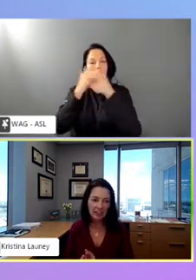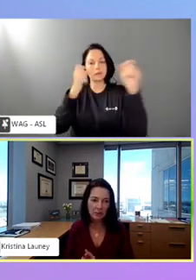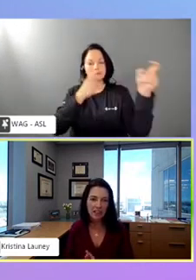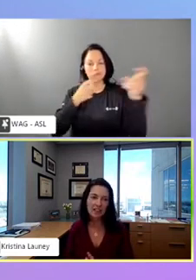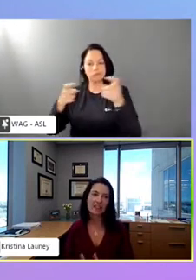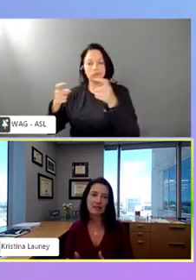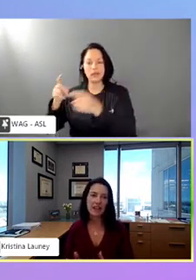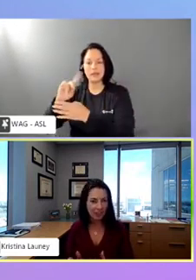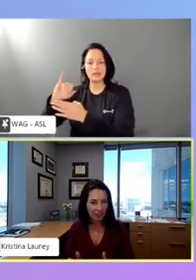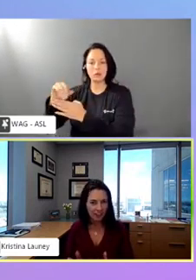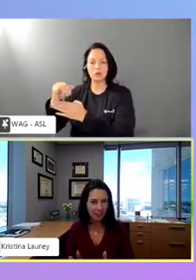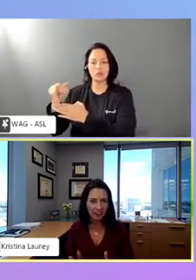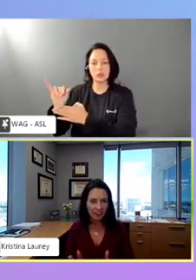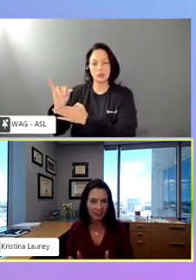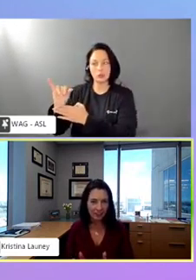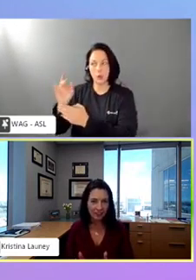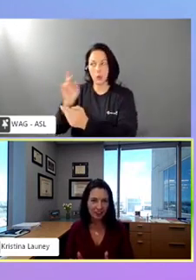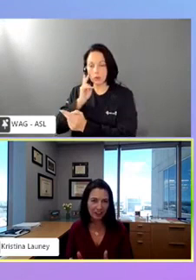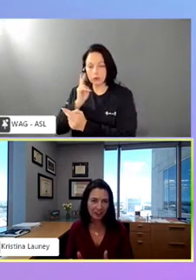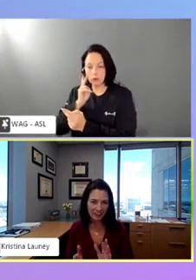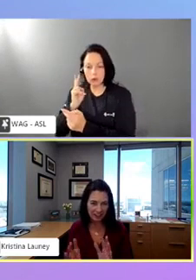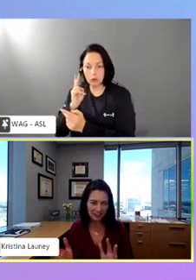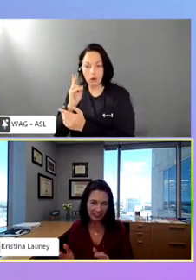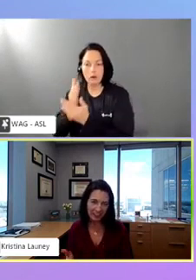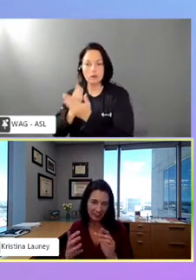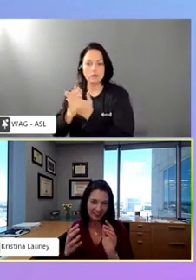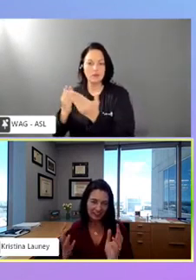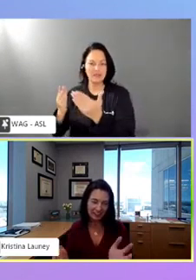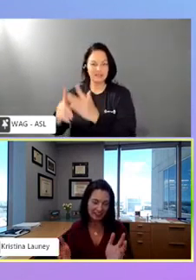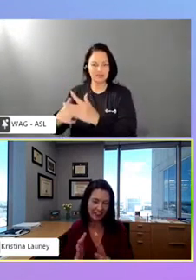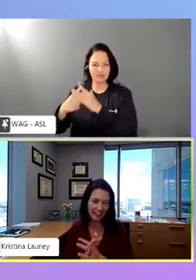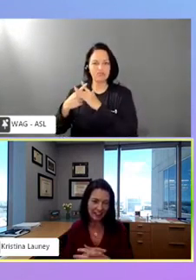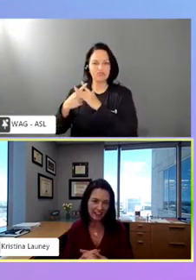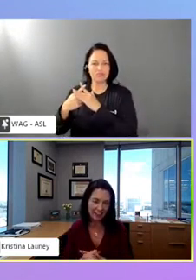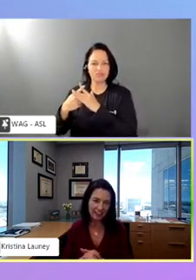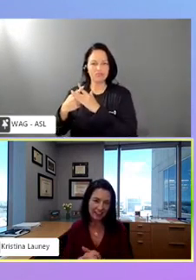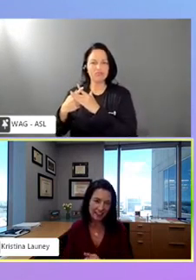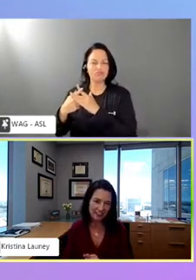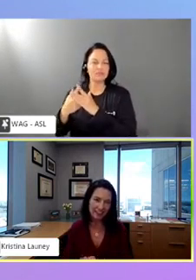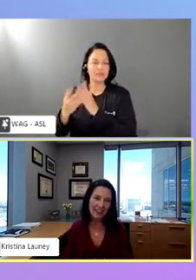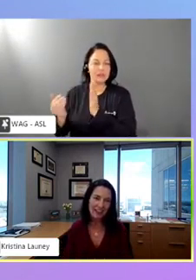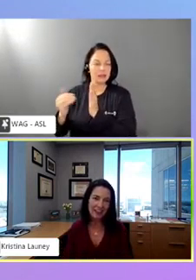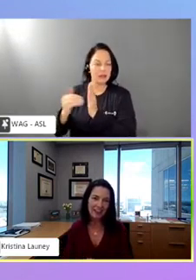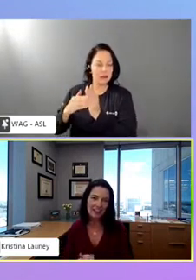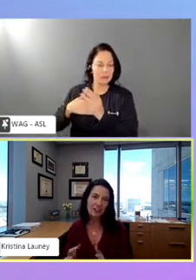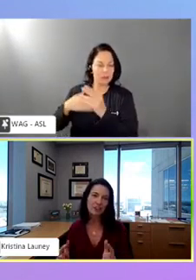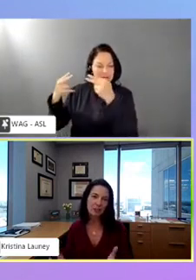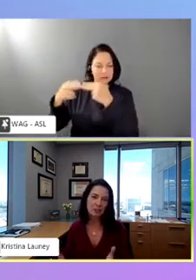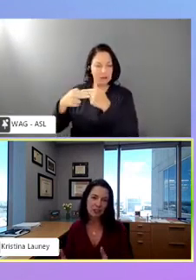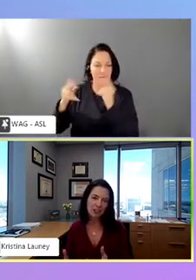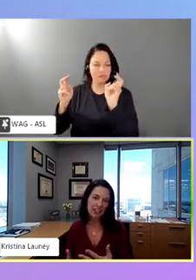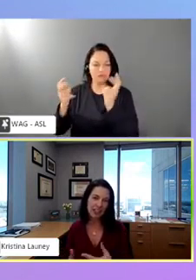happened the last year, we have Joe biden as our president, we have a new administration in the DOJ,